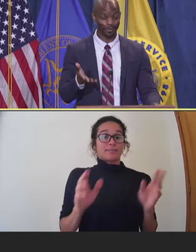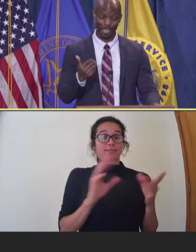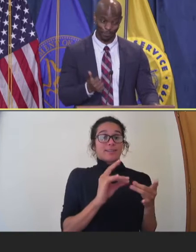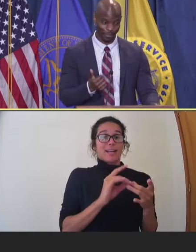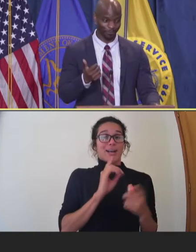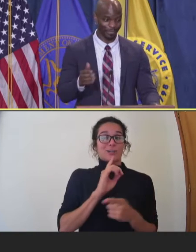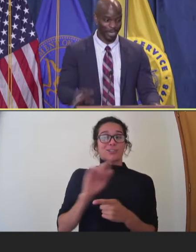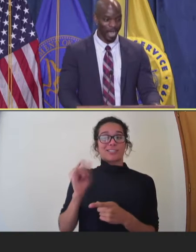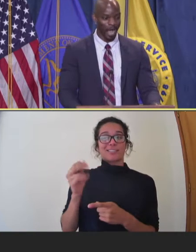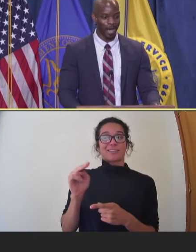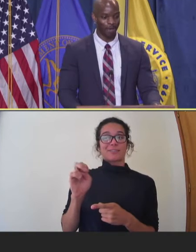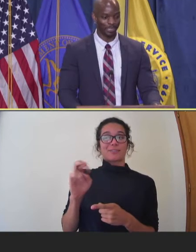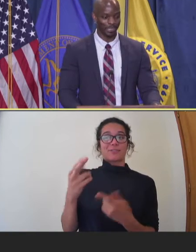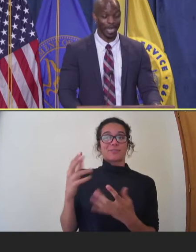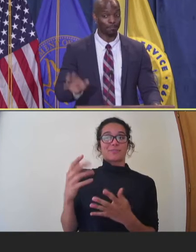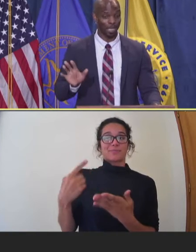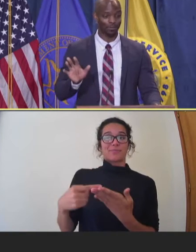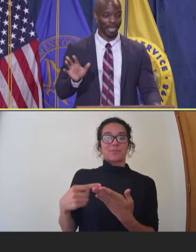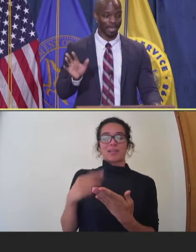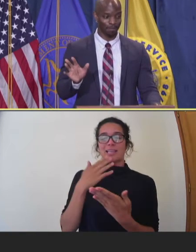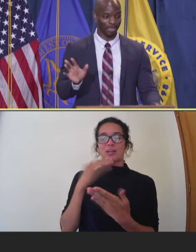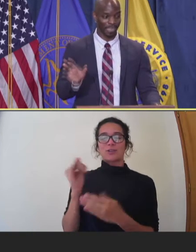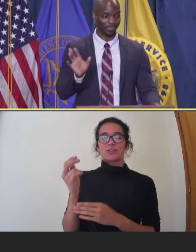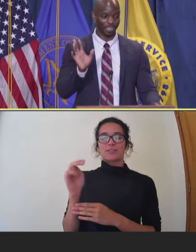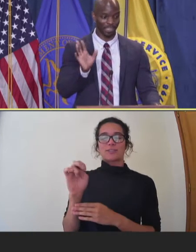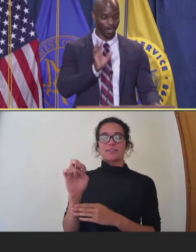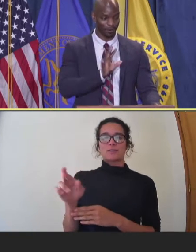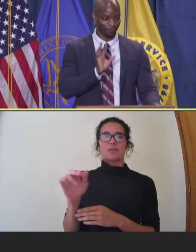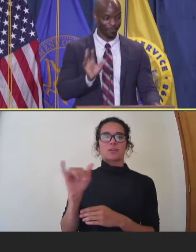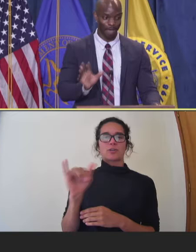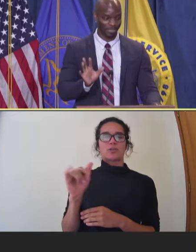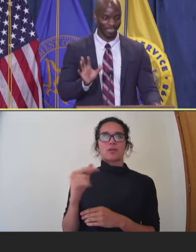thank you, Jennifer. So, and I'm also not an epi guy. So, she did a fabulous